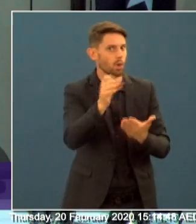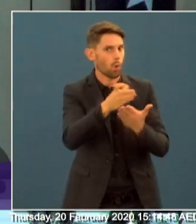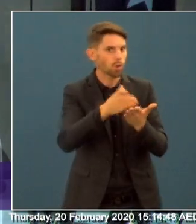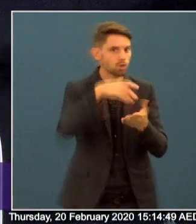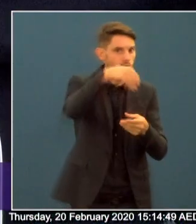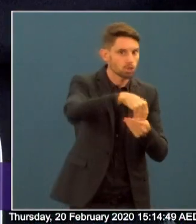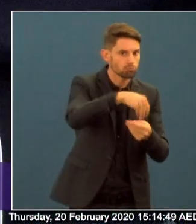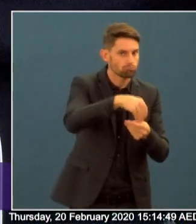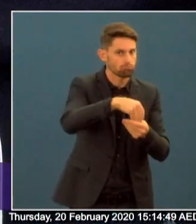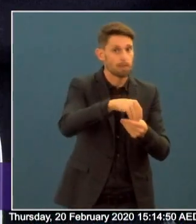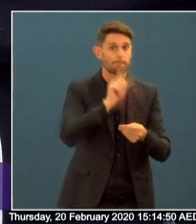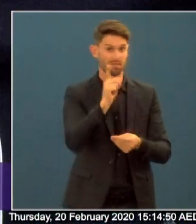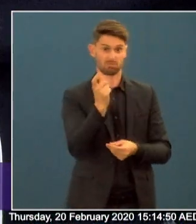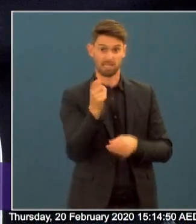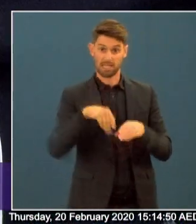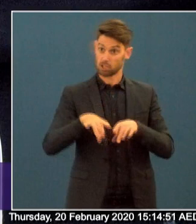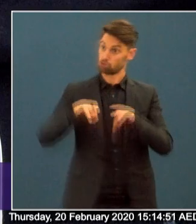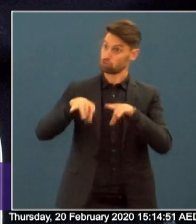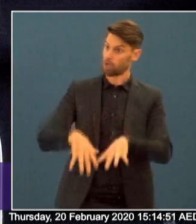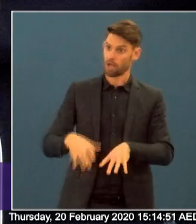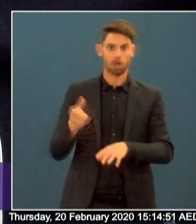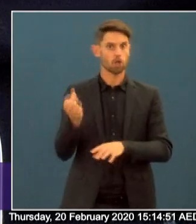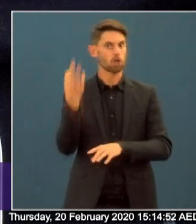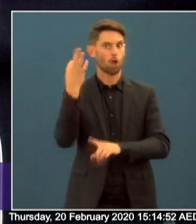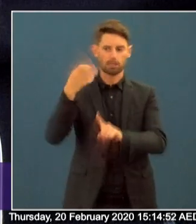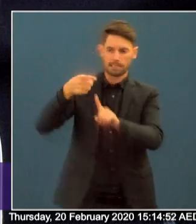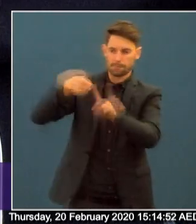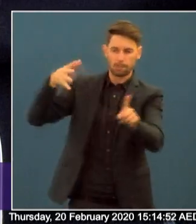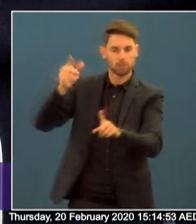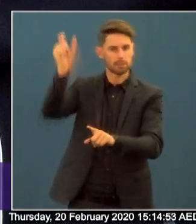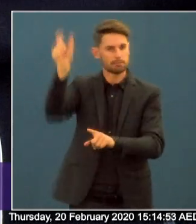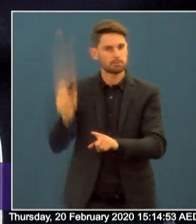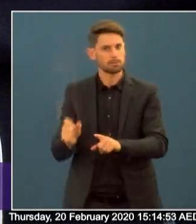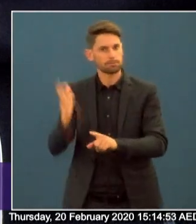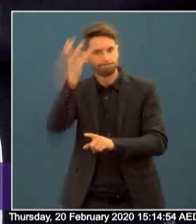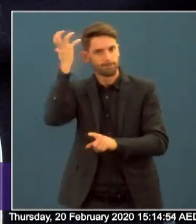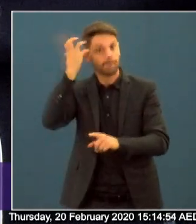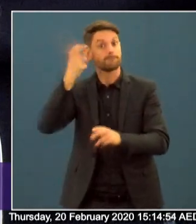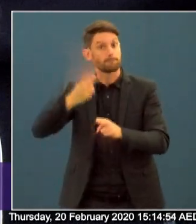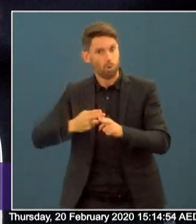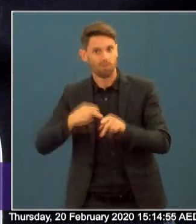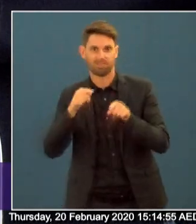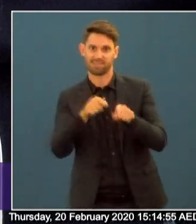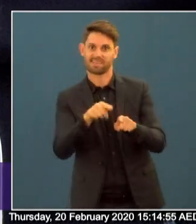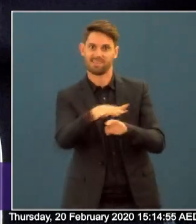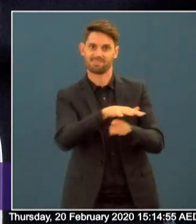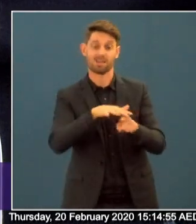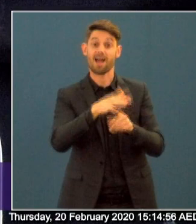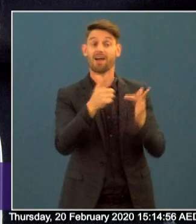There is no specialist in Australia for developmental or intellectual disabilities. There is in some other countries, particularly